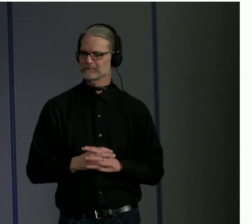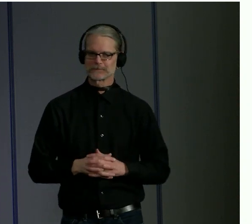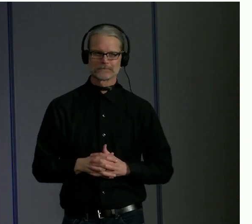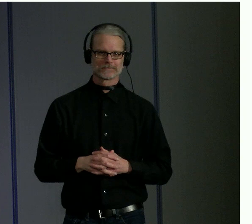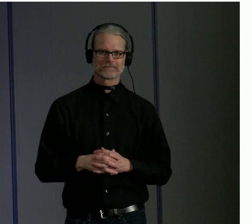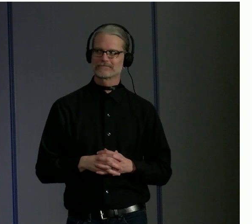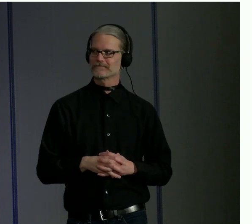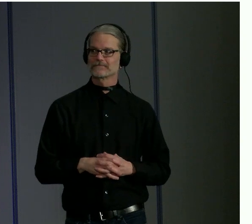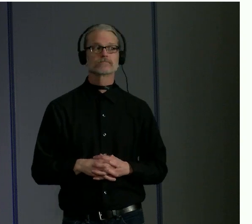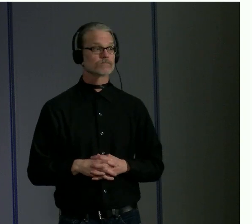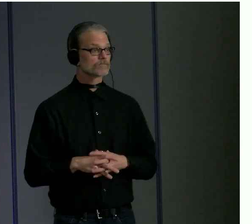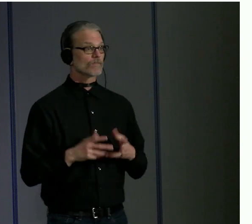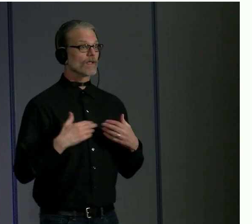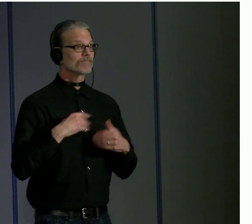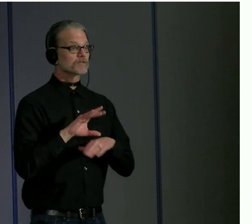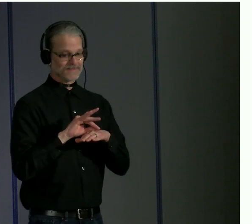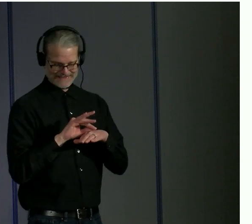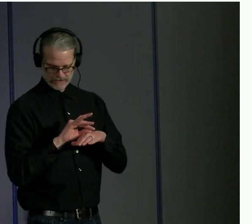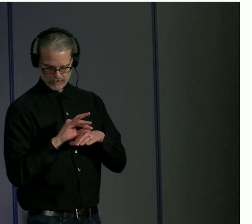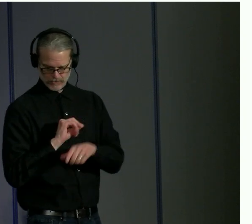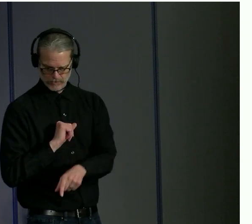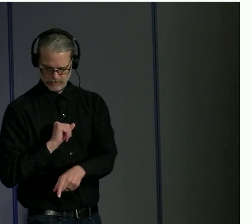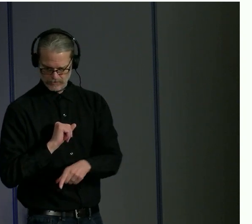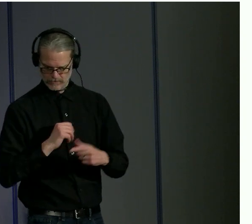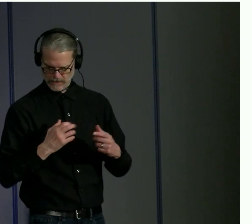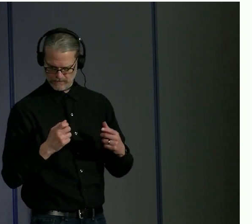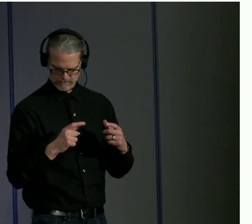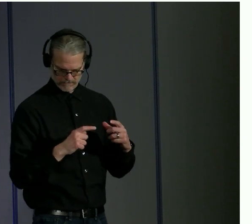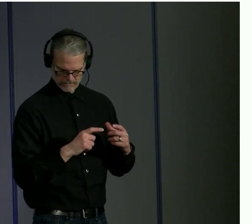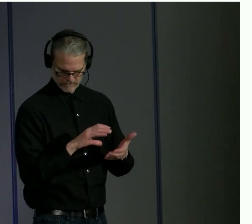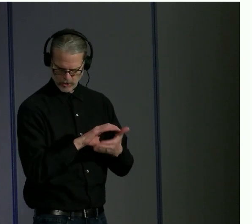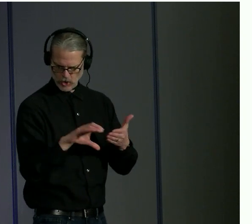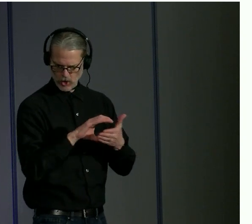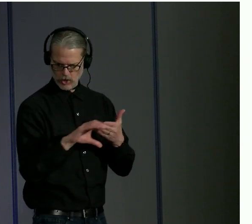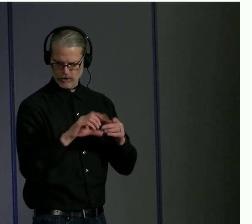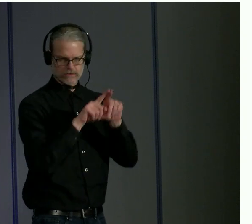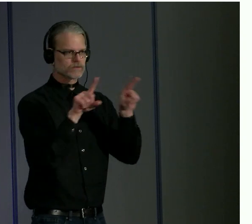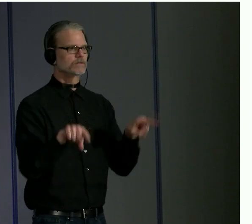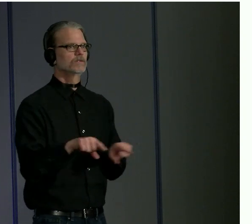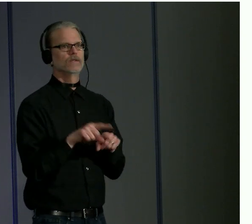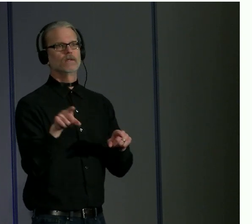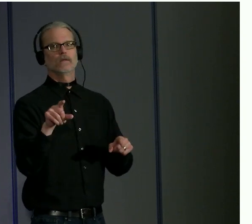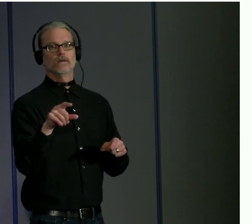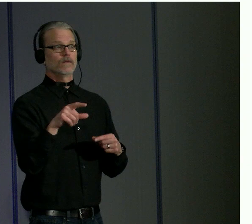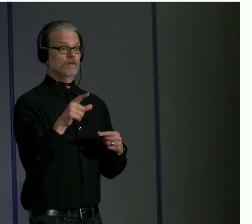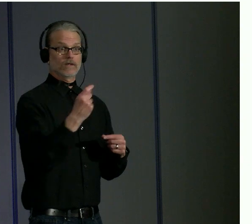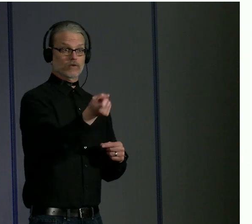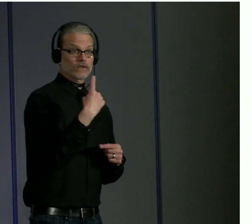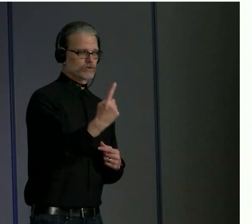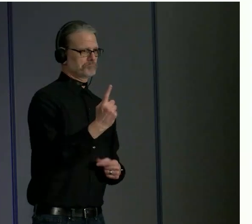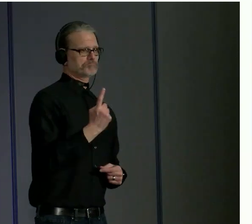I do have stickers and cards up here. I'm happy to answer questions afterwards. But just come on up.